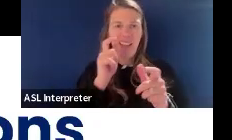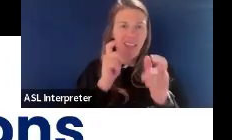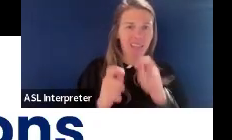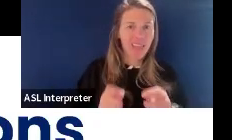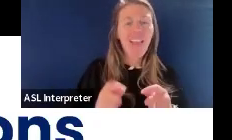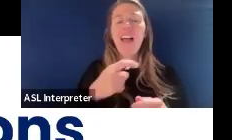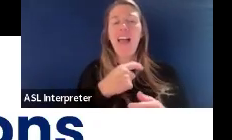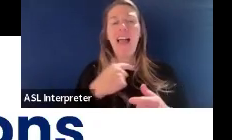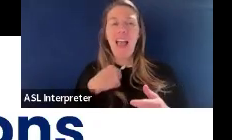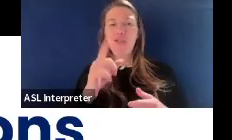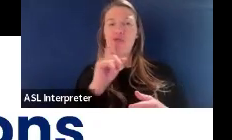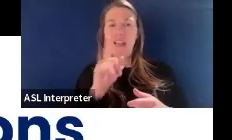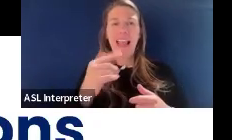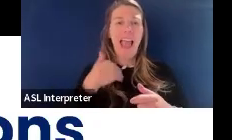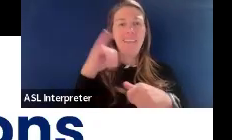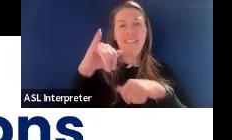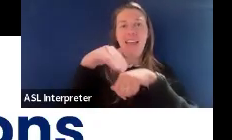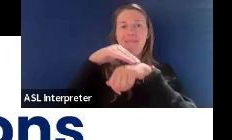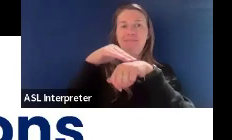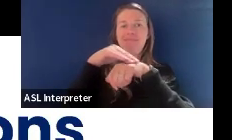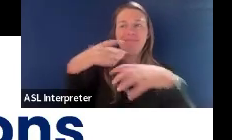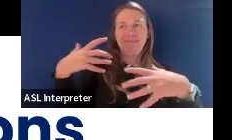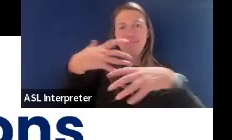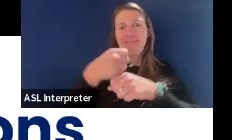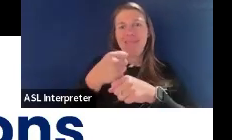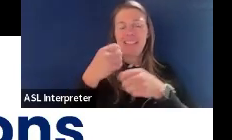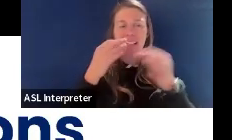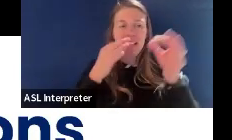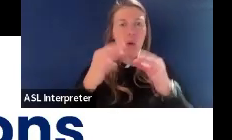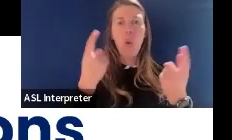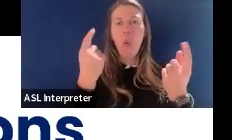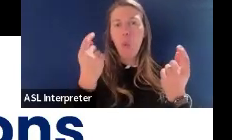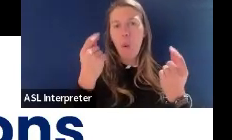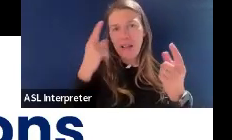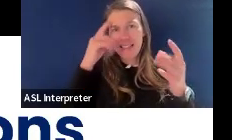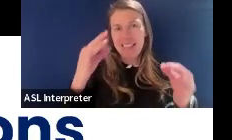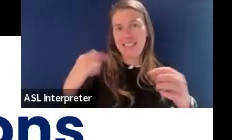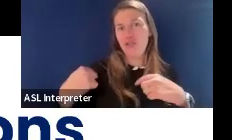I have here really just a high level overview of the decisions made so far and